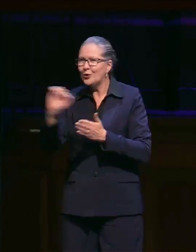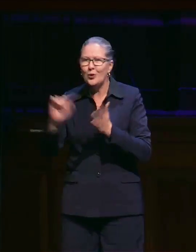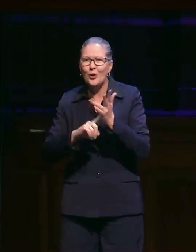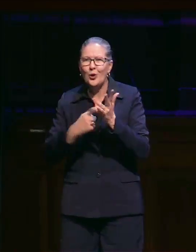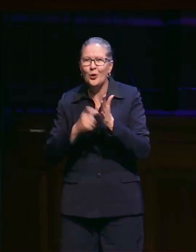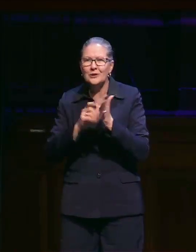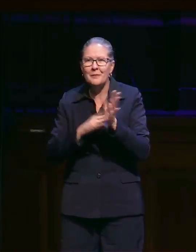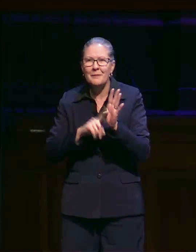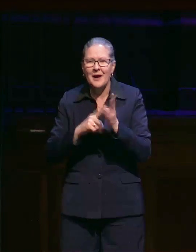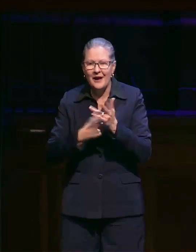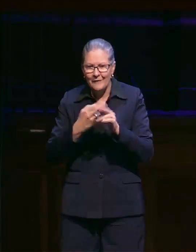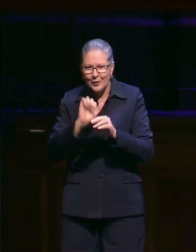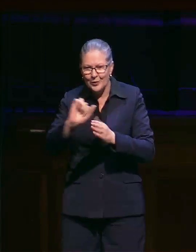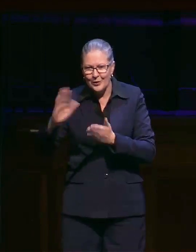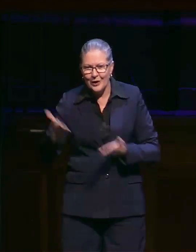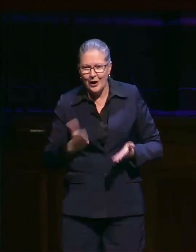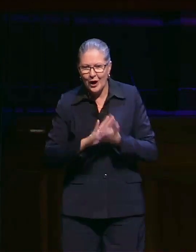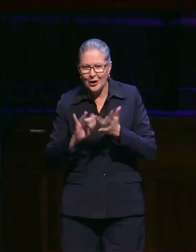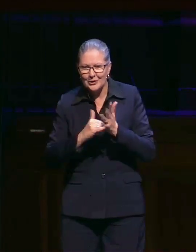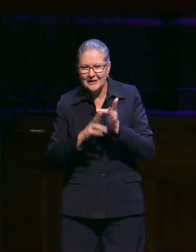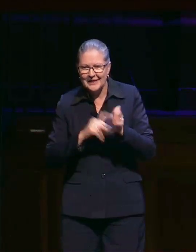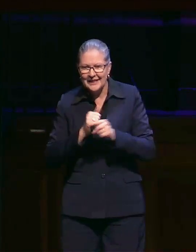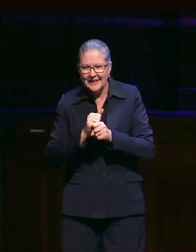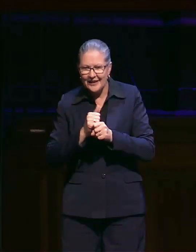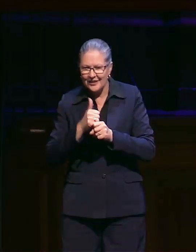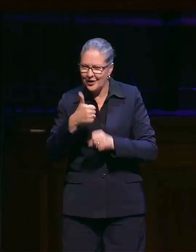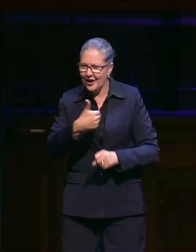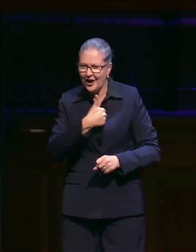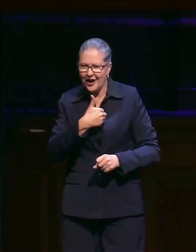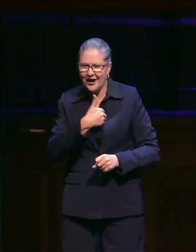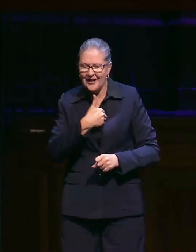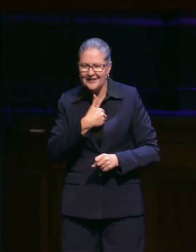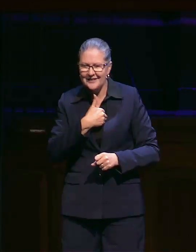hosting role you're playing in the very kind and generous introduction and can I